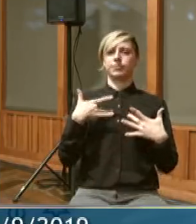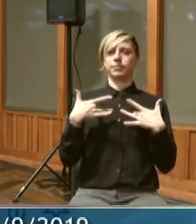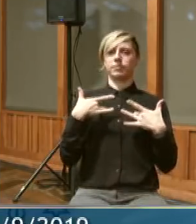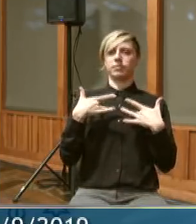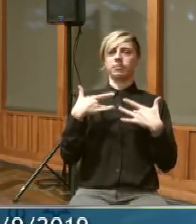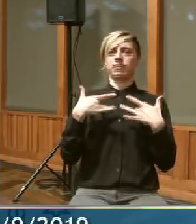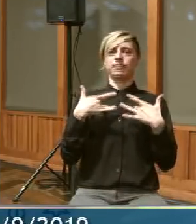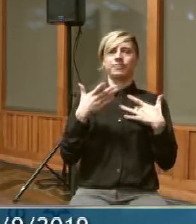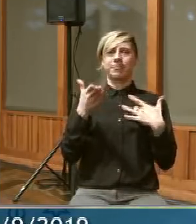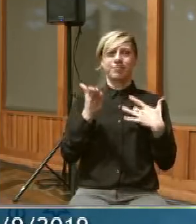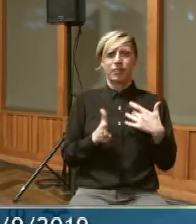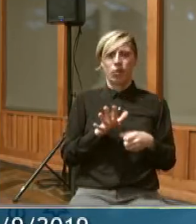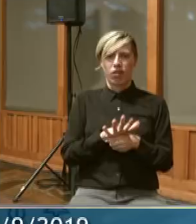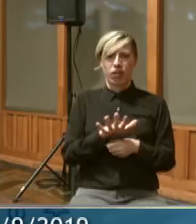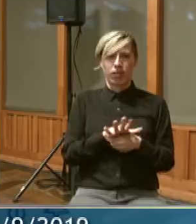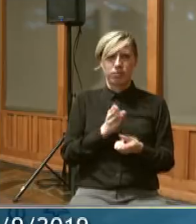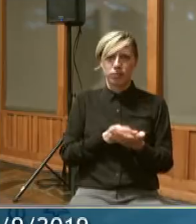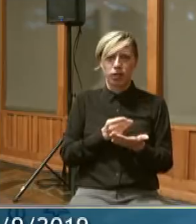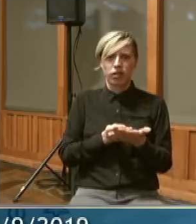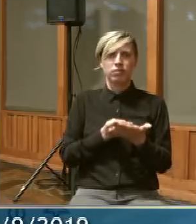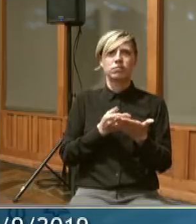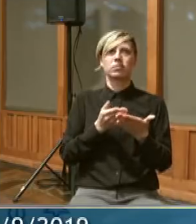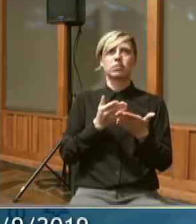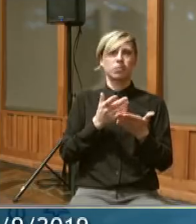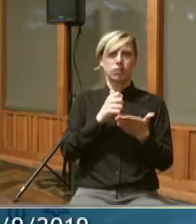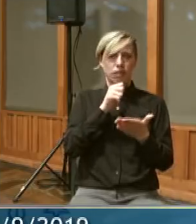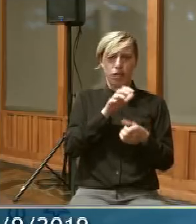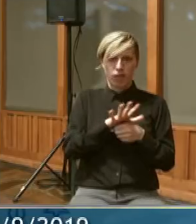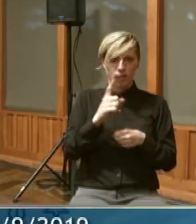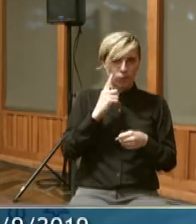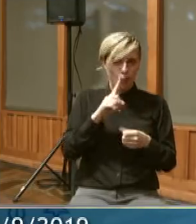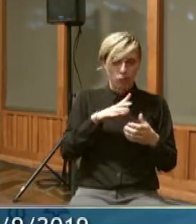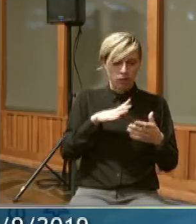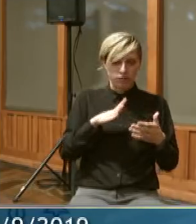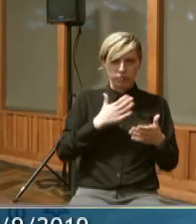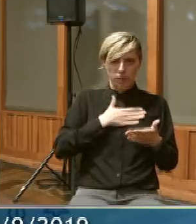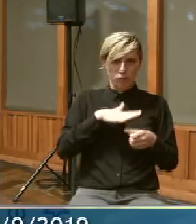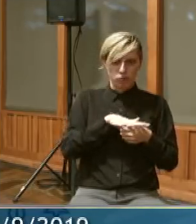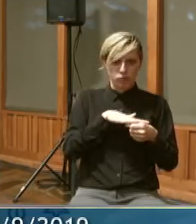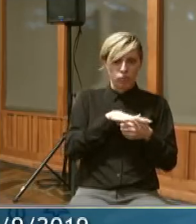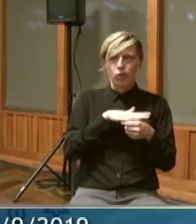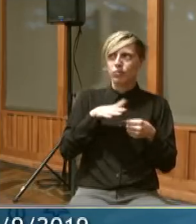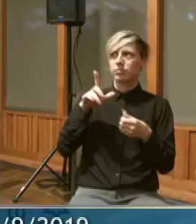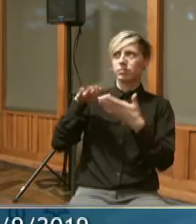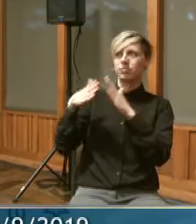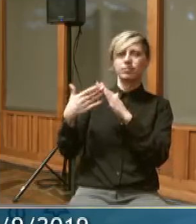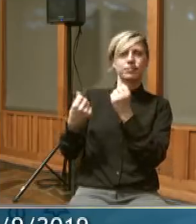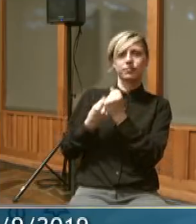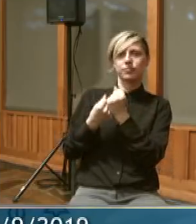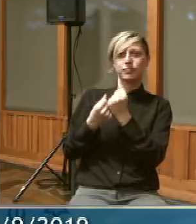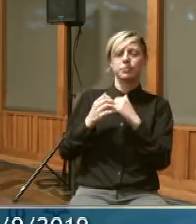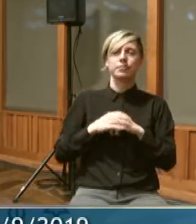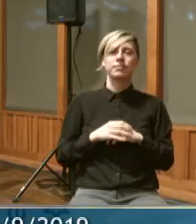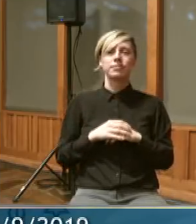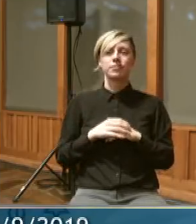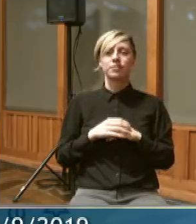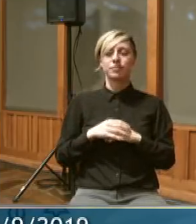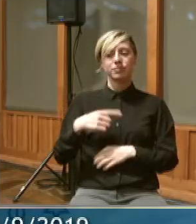AS A MARKS EMPLOYEE WORKING WITH SUN I'M IN STORAGE -- THIS CONTINUOUS NEVER ENOUGH ON THE SCHOOL DISTRICT LEVEL AND FROM